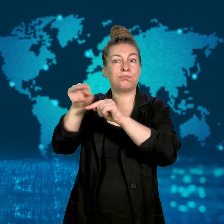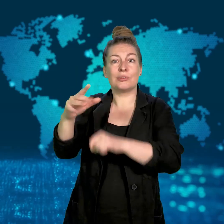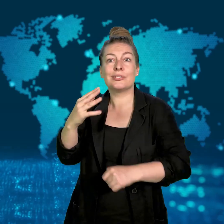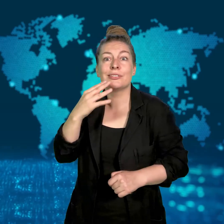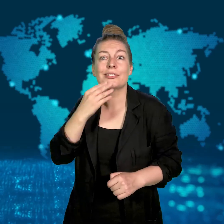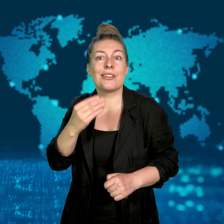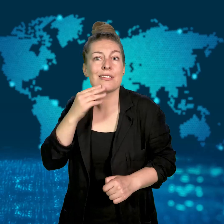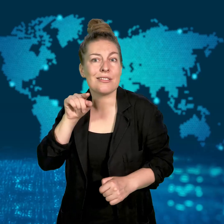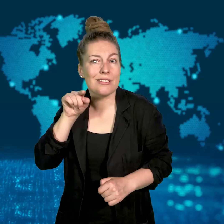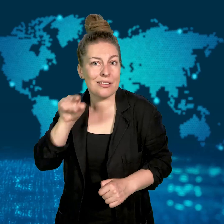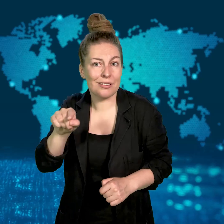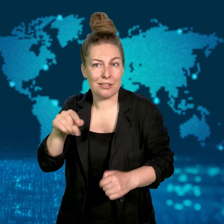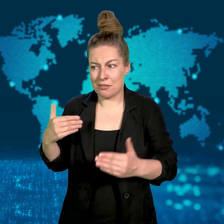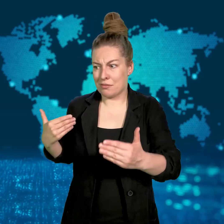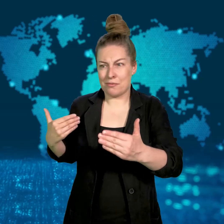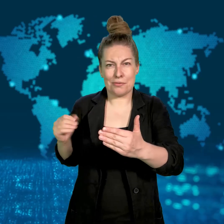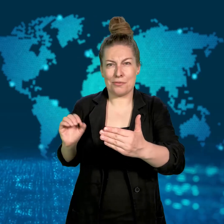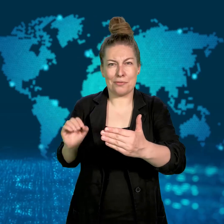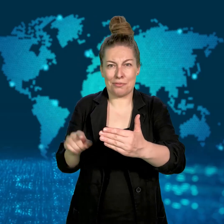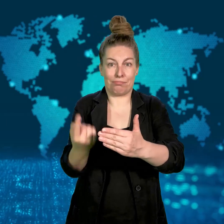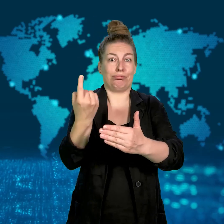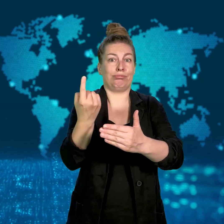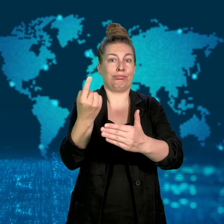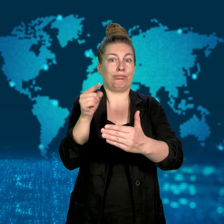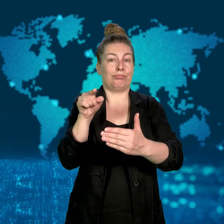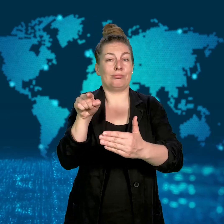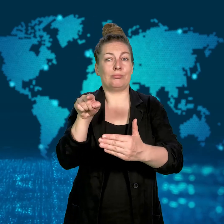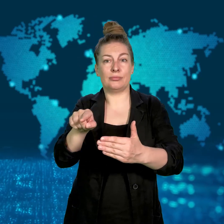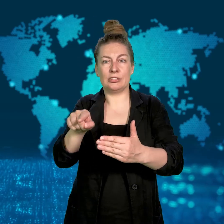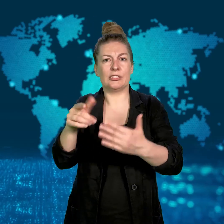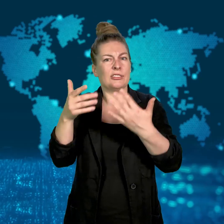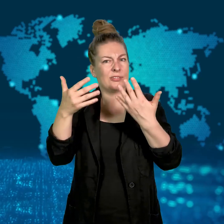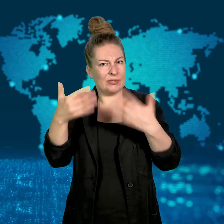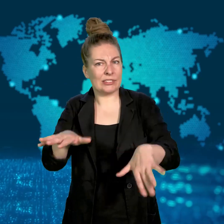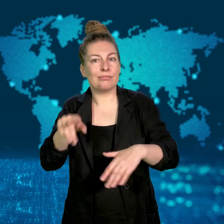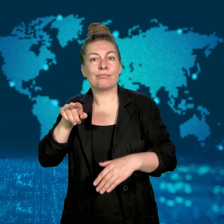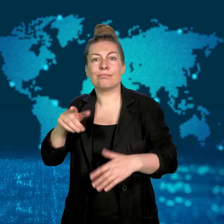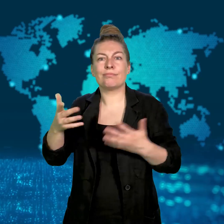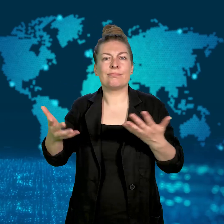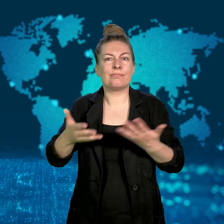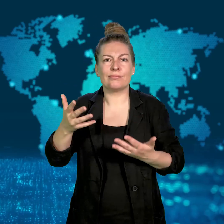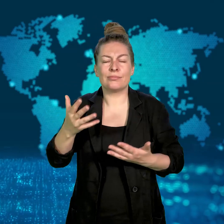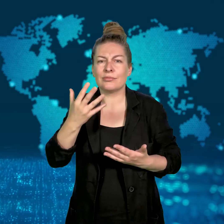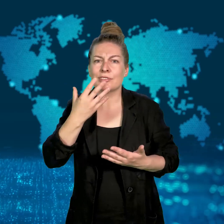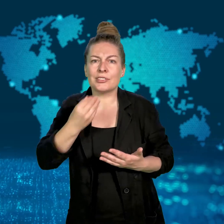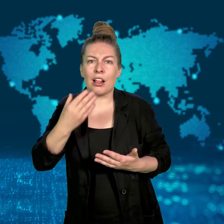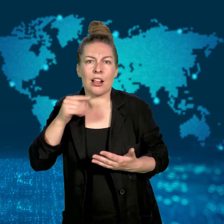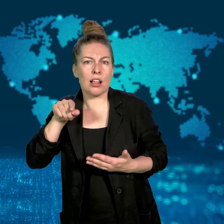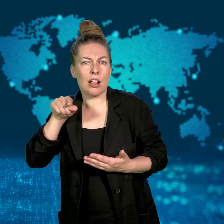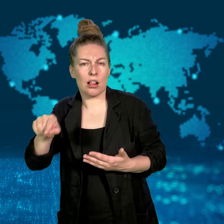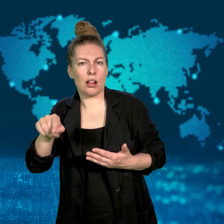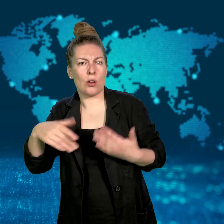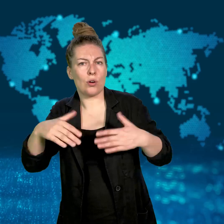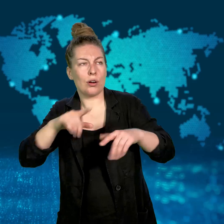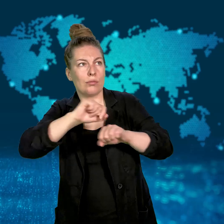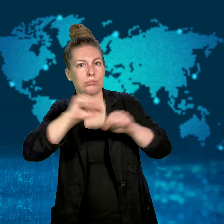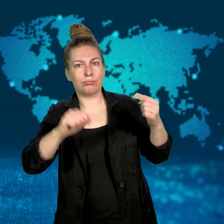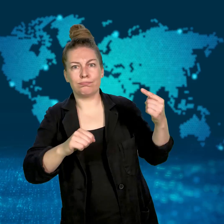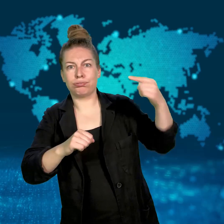Air defenses were able to intercept most of the rockets,